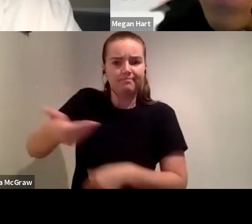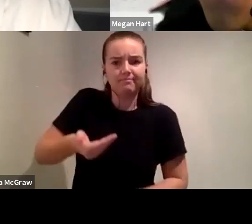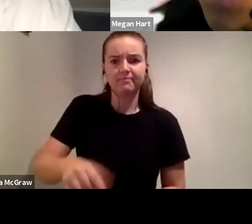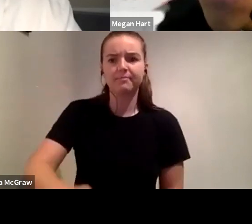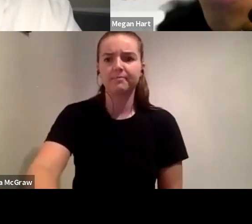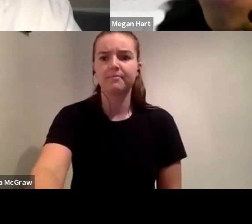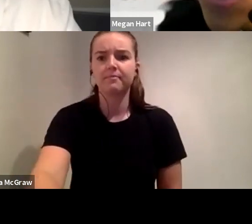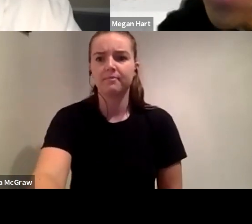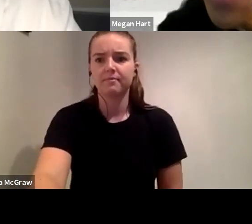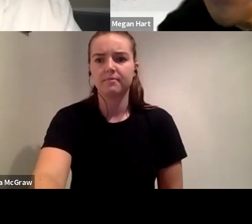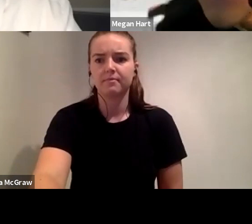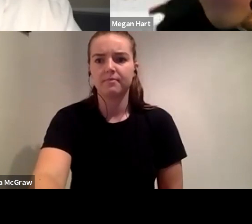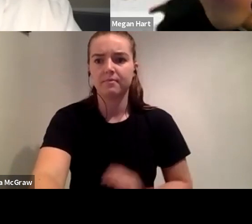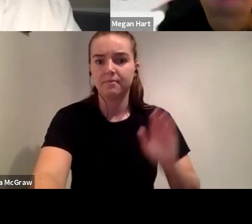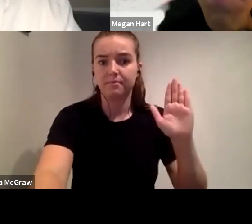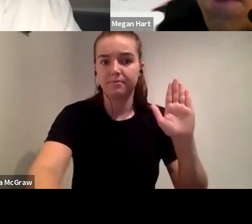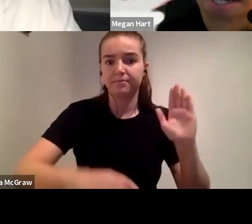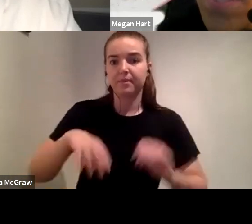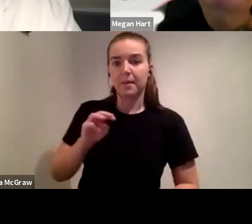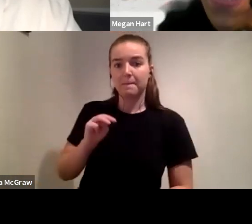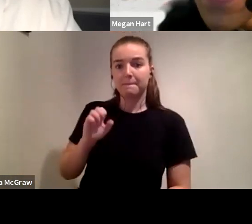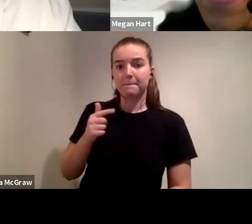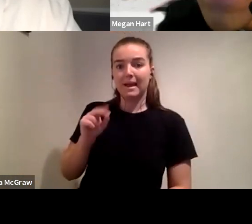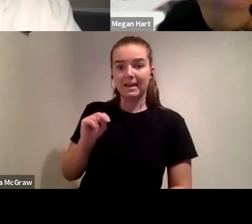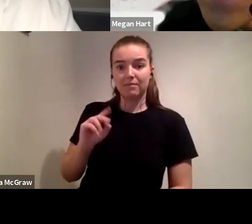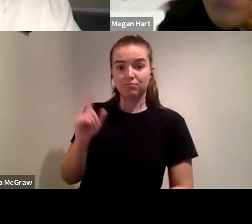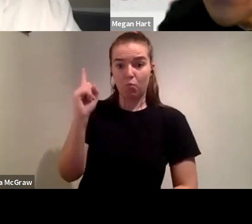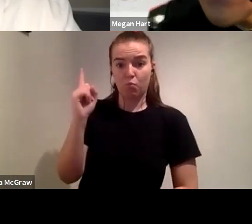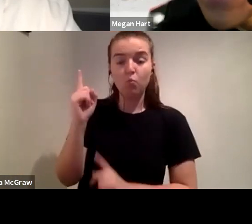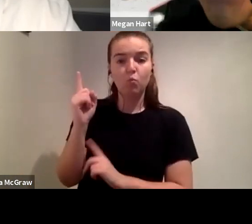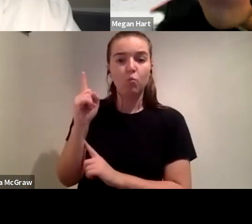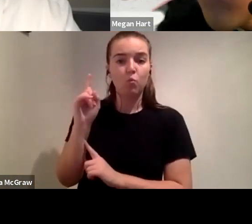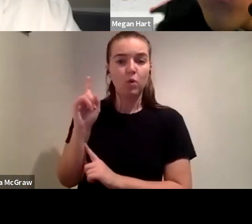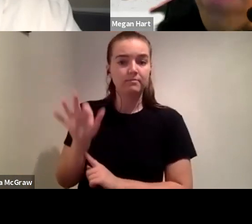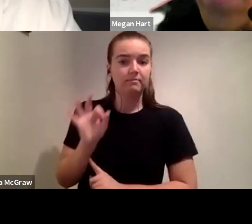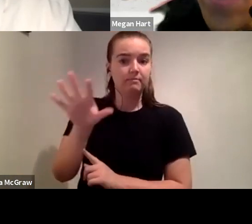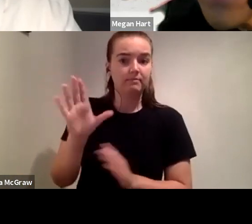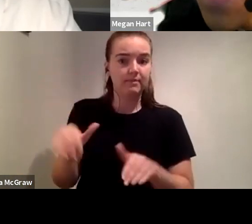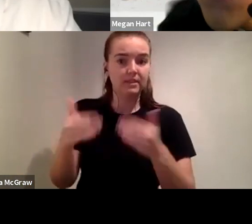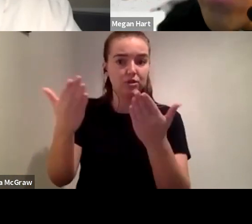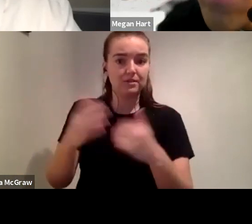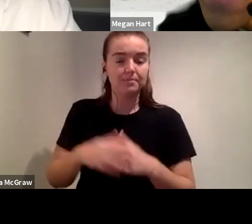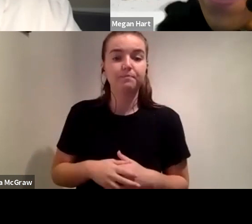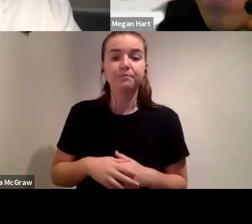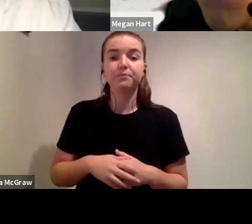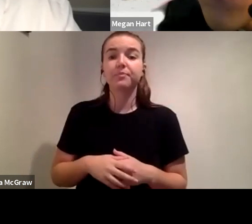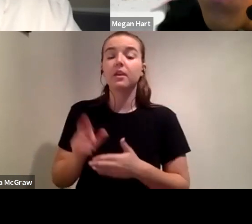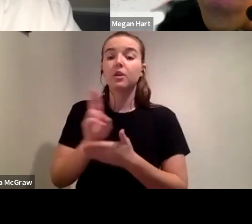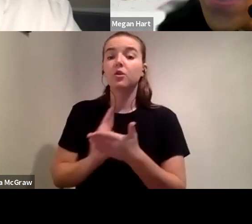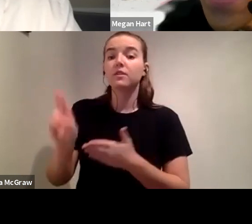Maybe the three of you would like to give us suggestions on how businesses can find those candidates.